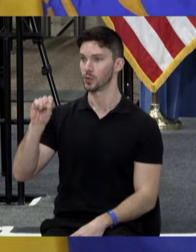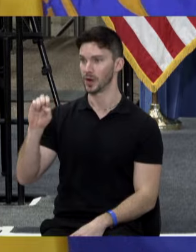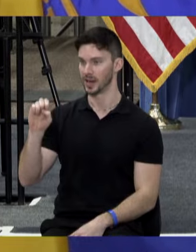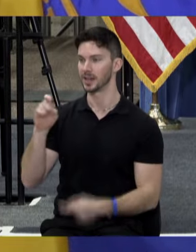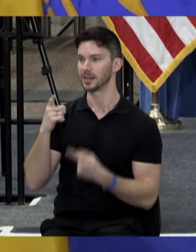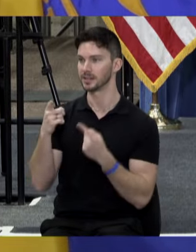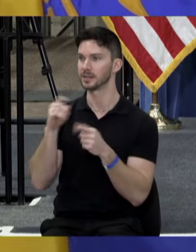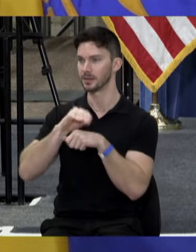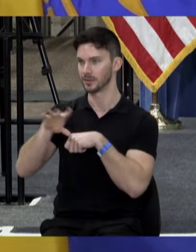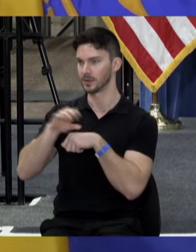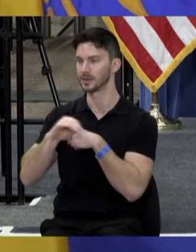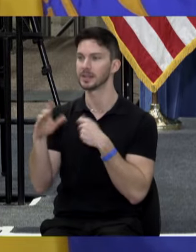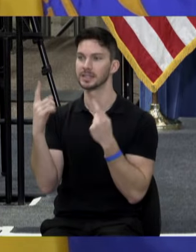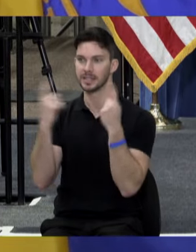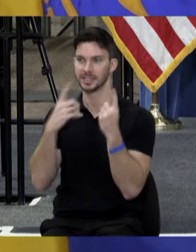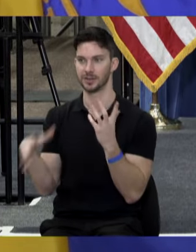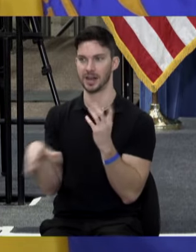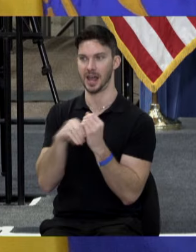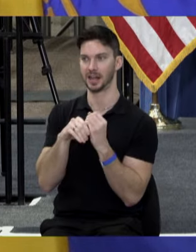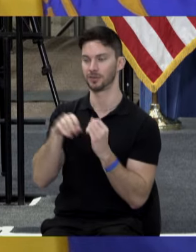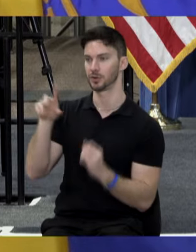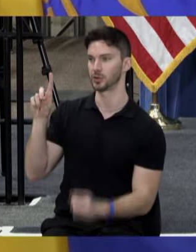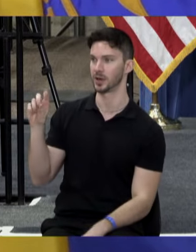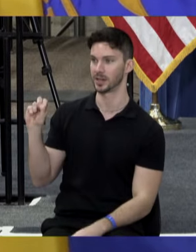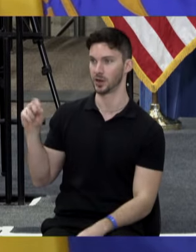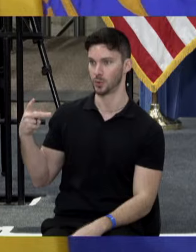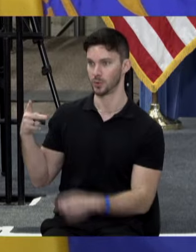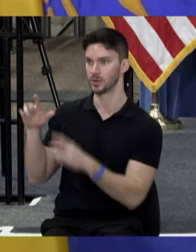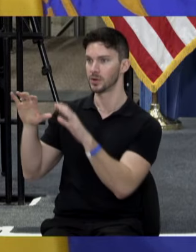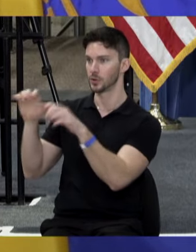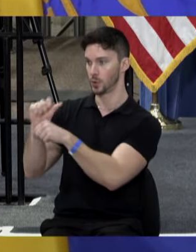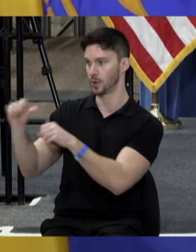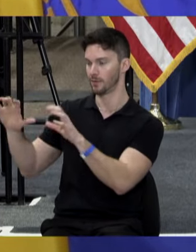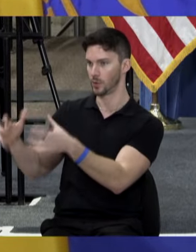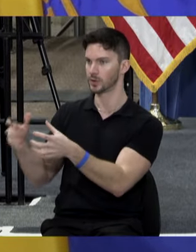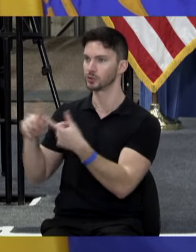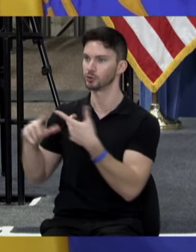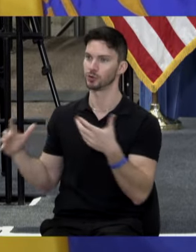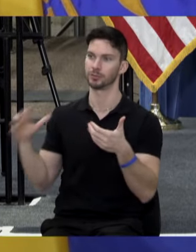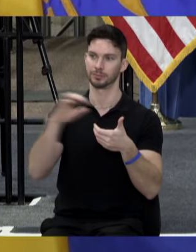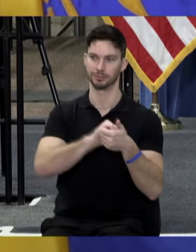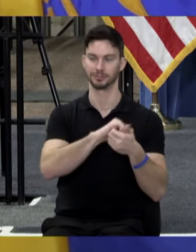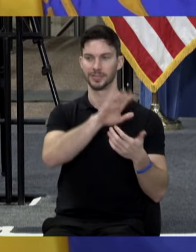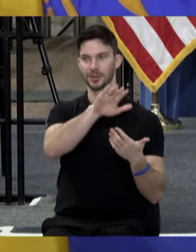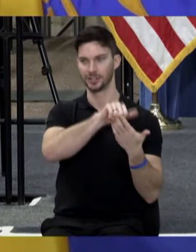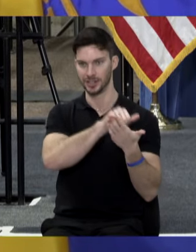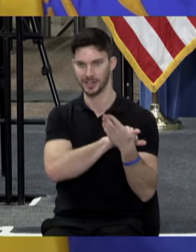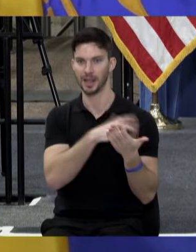the direct care workforce to its agenda and we look forward to coordinating our efforts there.